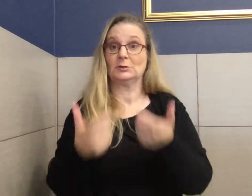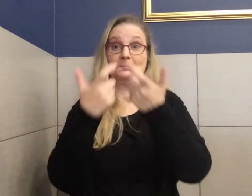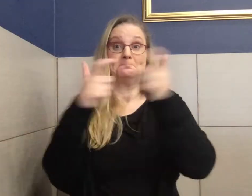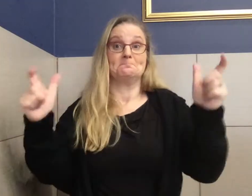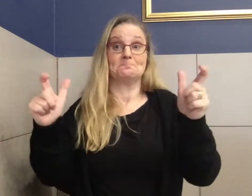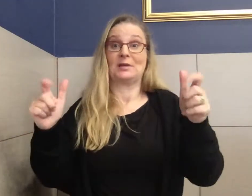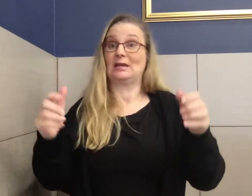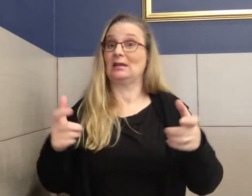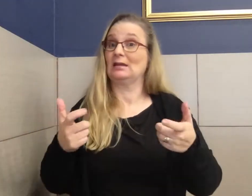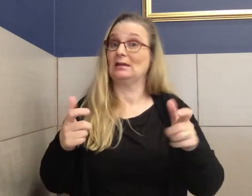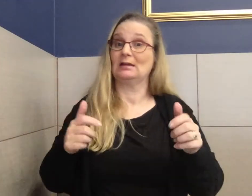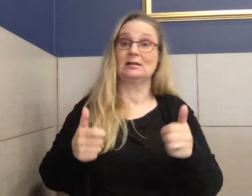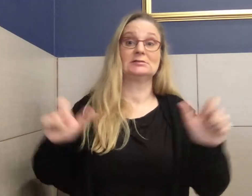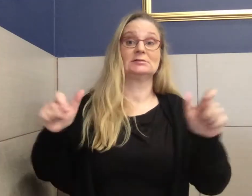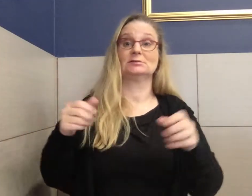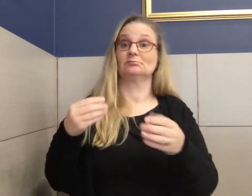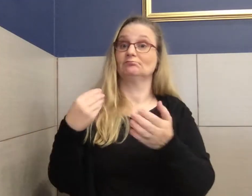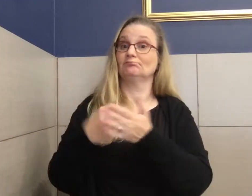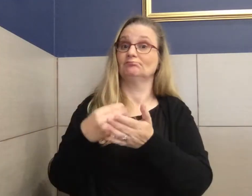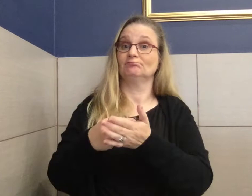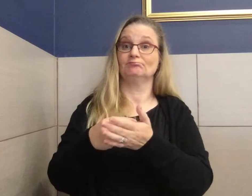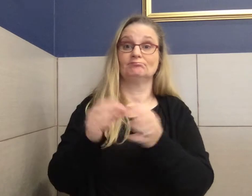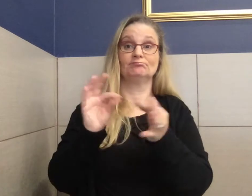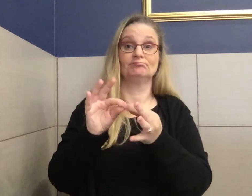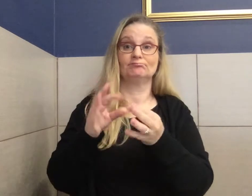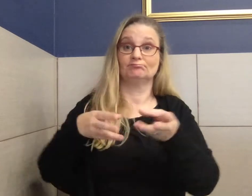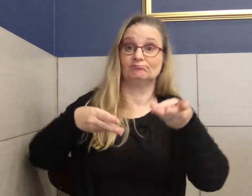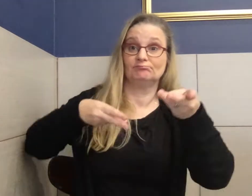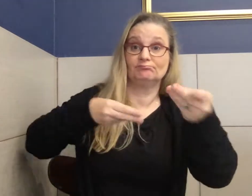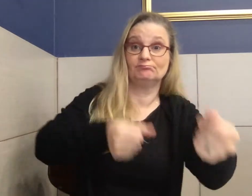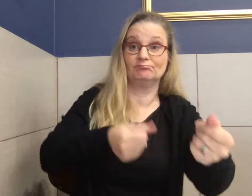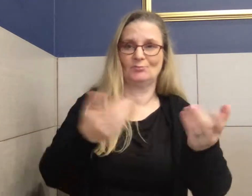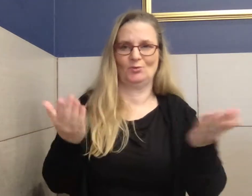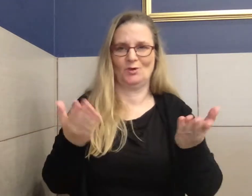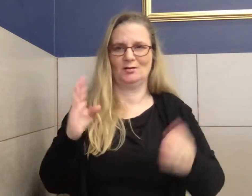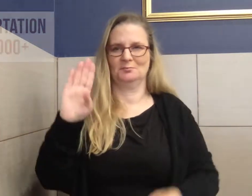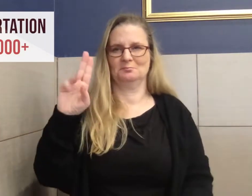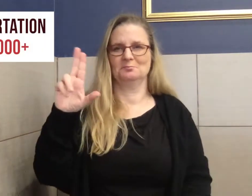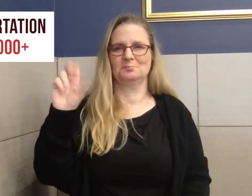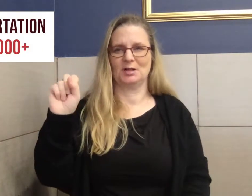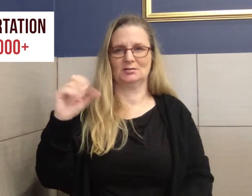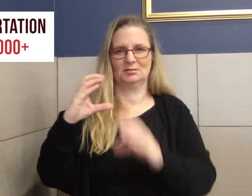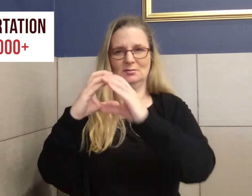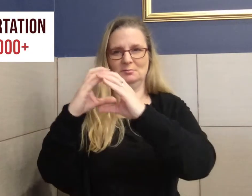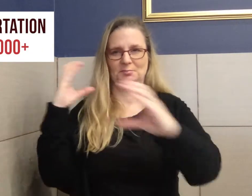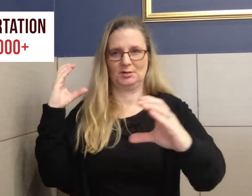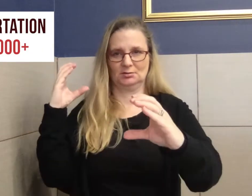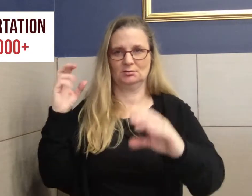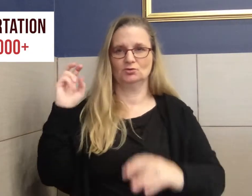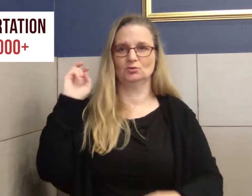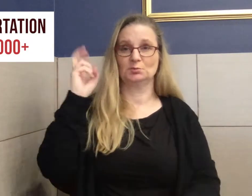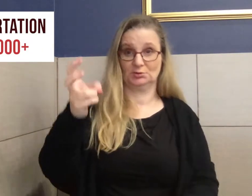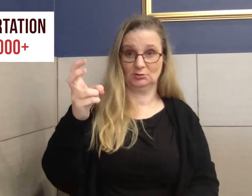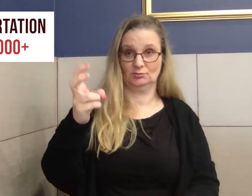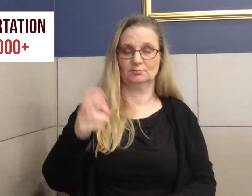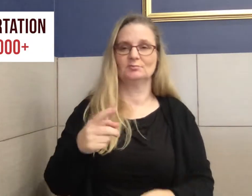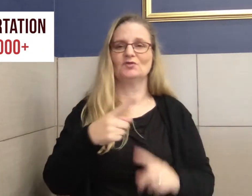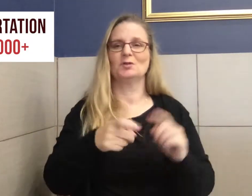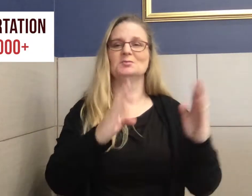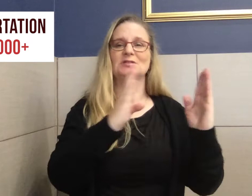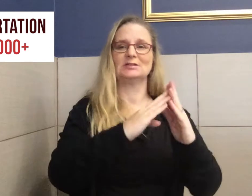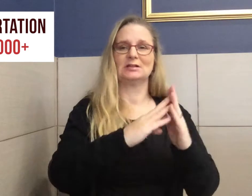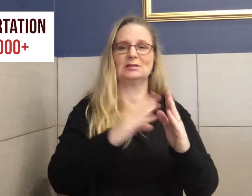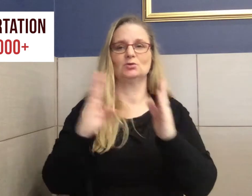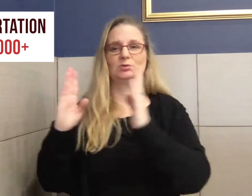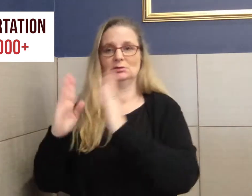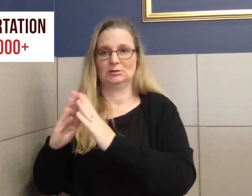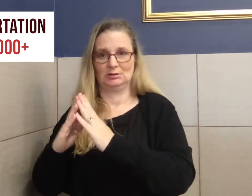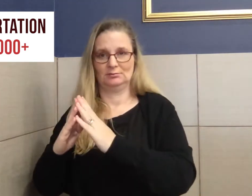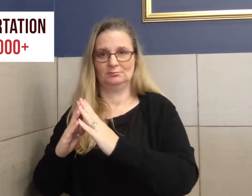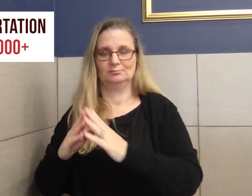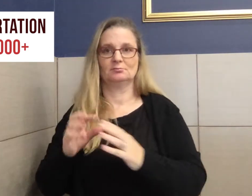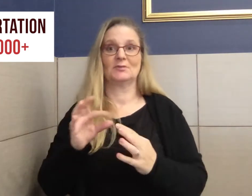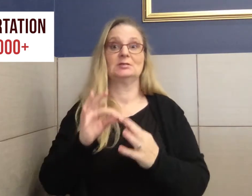The biggest expense will go toward: bus transportation from a city to another city where the rallies will be at.